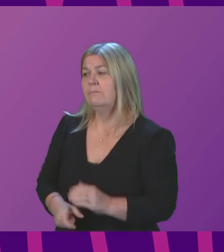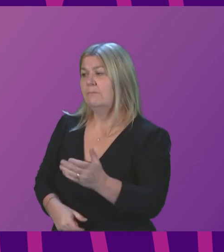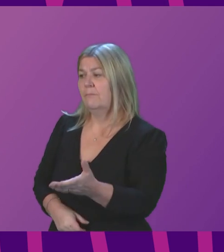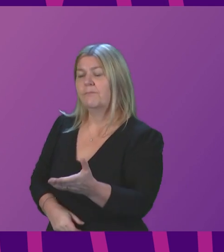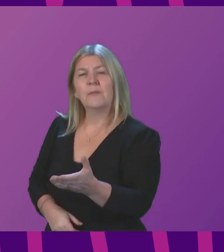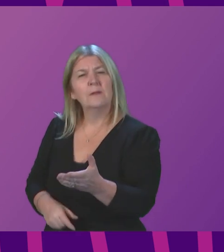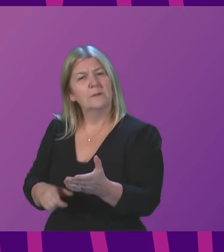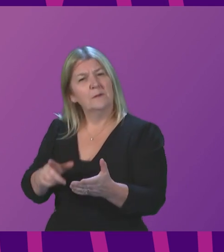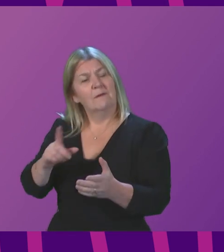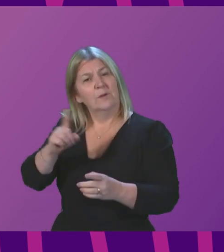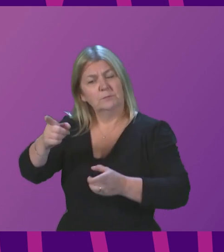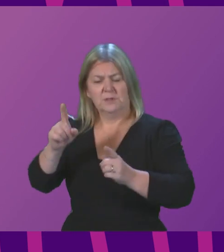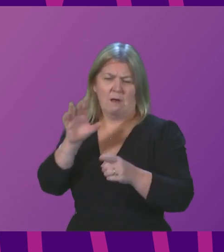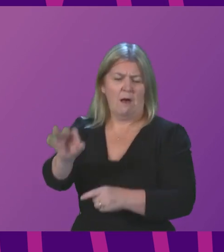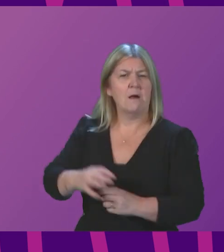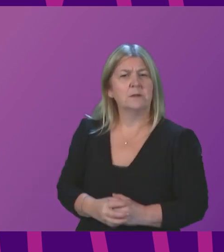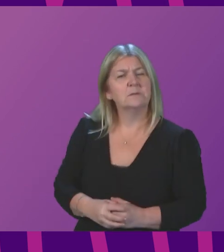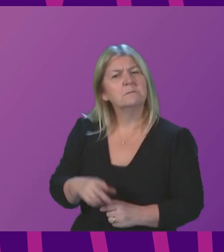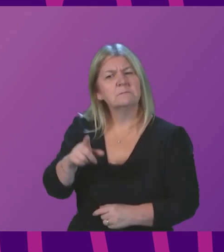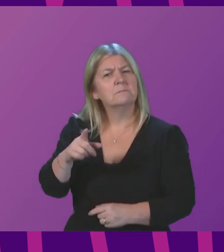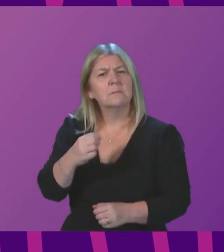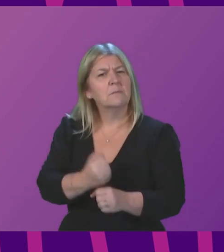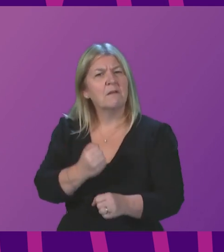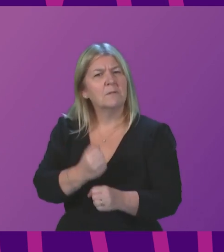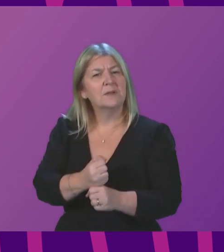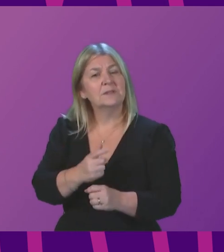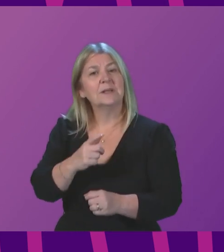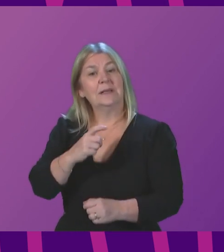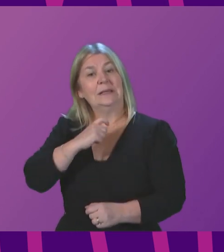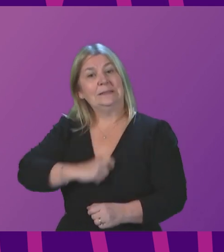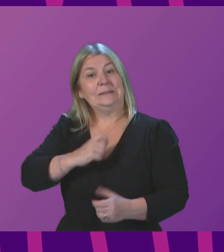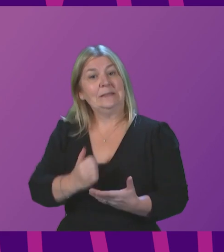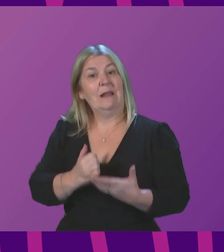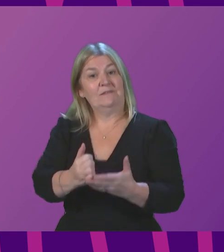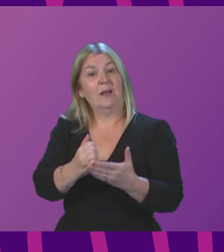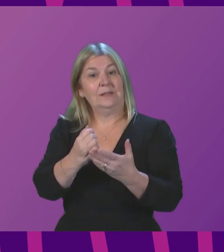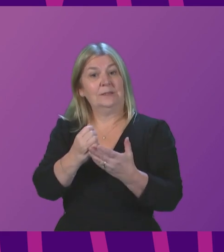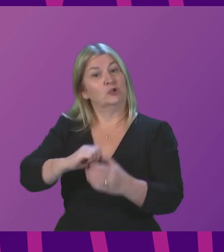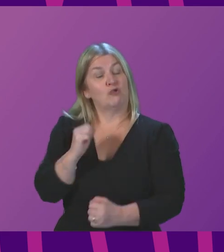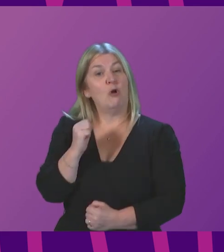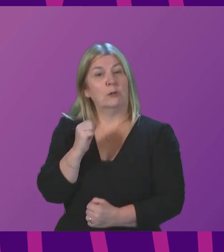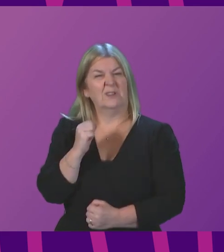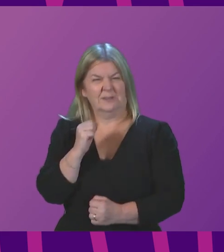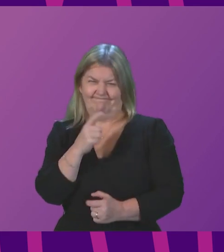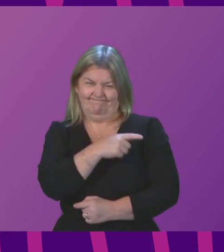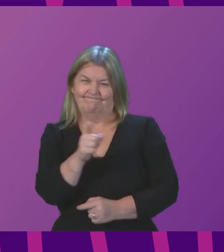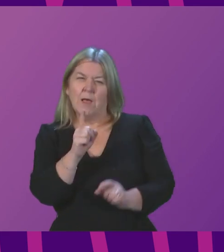To ask the First Minister what the Scottish Government’s response is to the Citizens Advice Scotland poll, which found that one third of respondents could not afford their